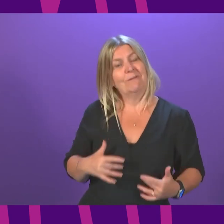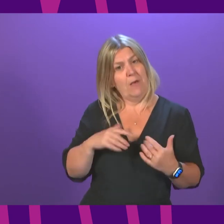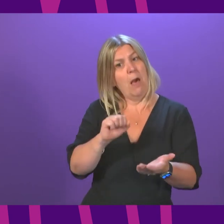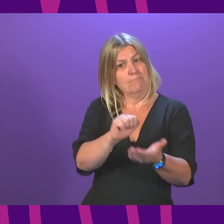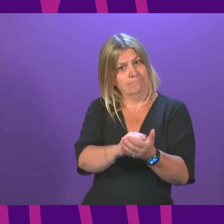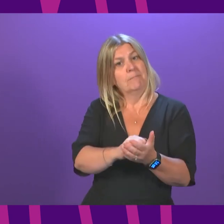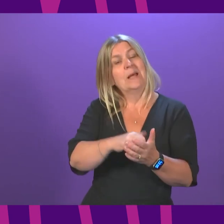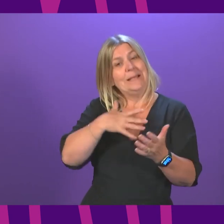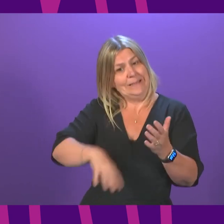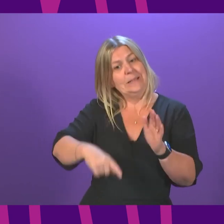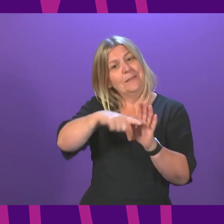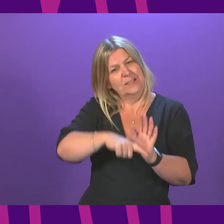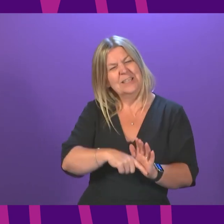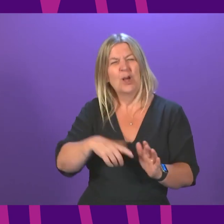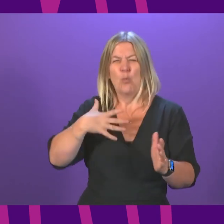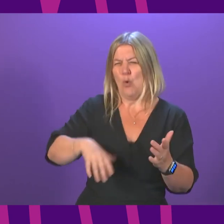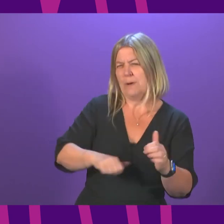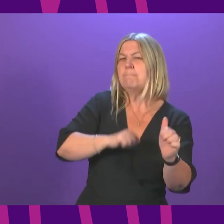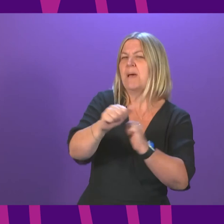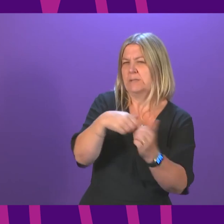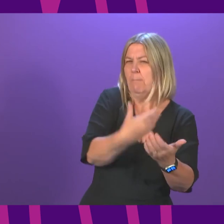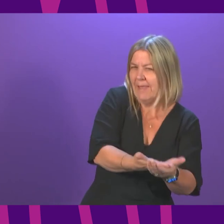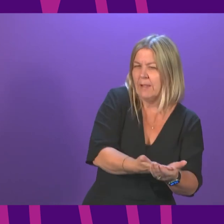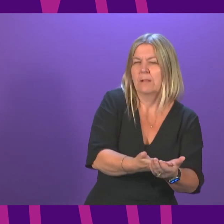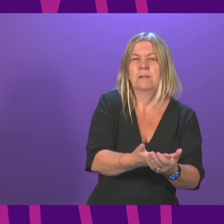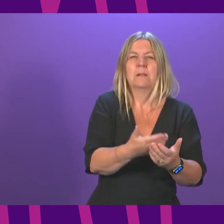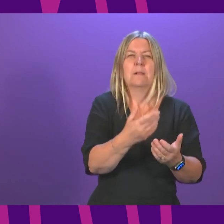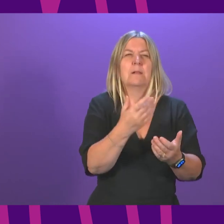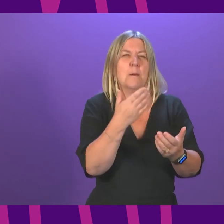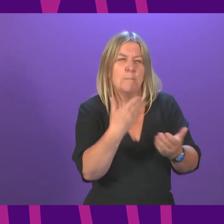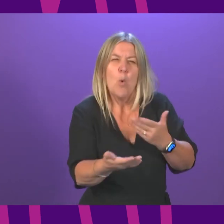relation to allowing music events, whether pipe bands, silver bands or discos, is a good